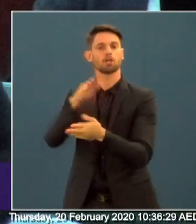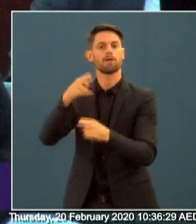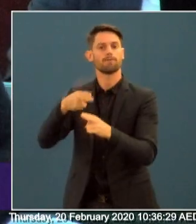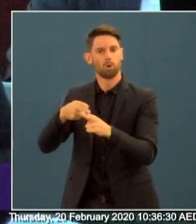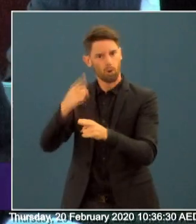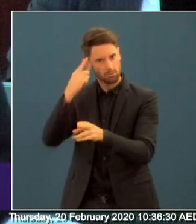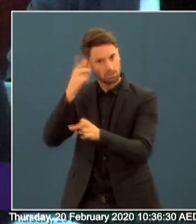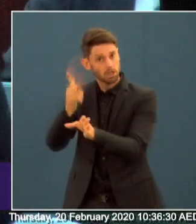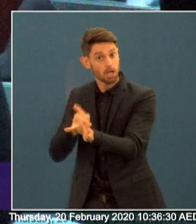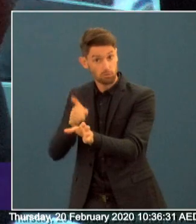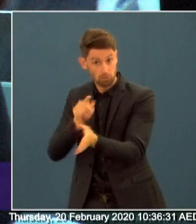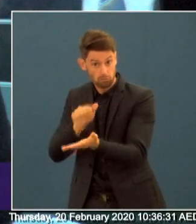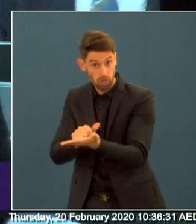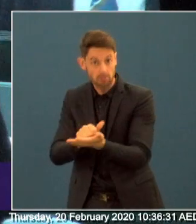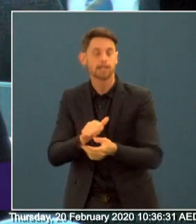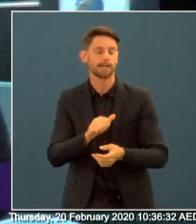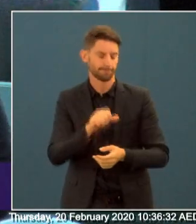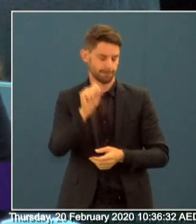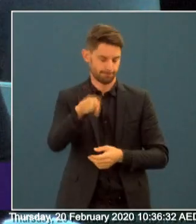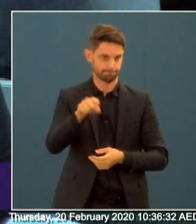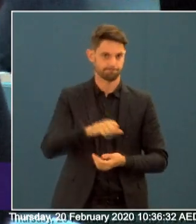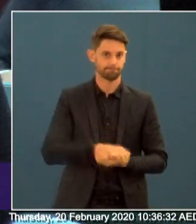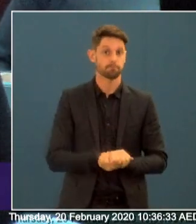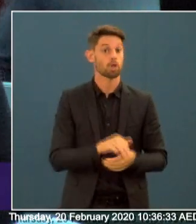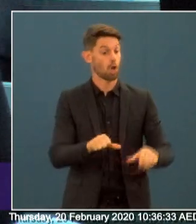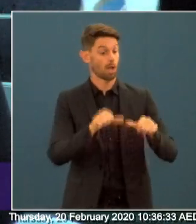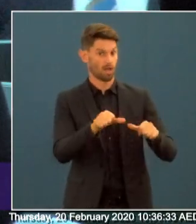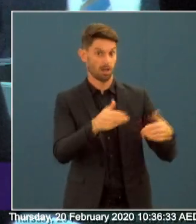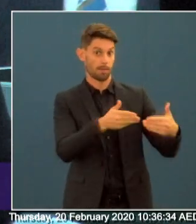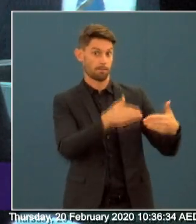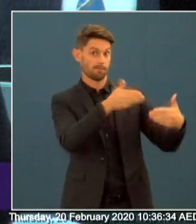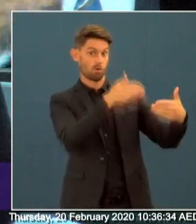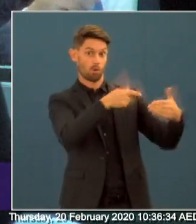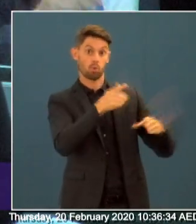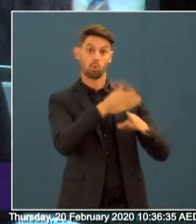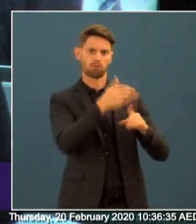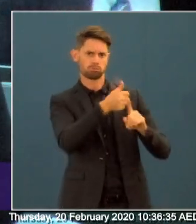So, prior to your current role, you've held roles as the senior research fellow